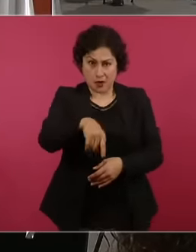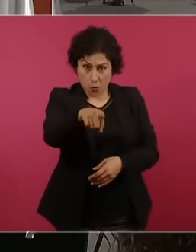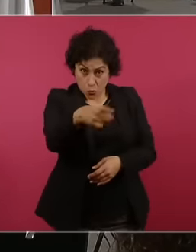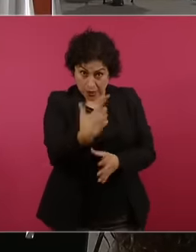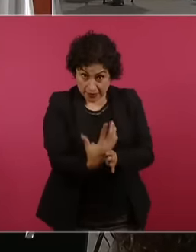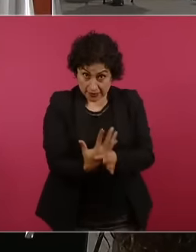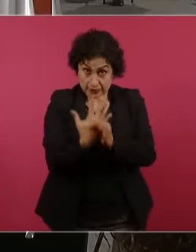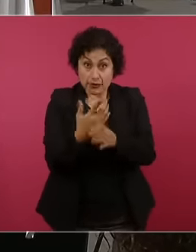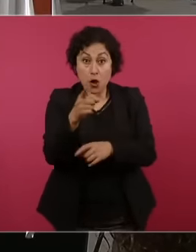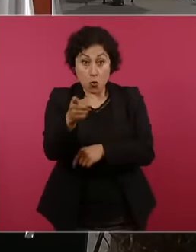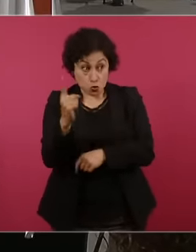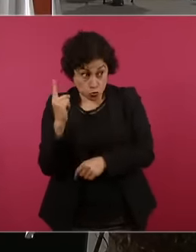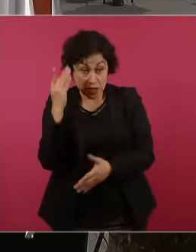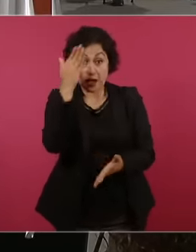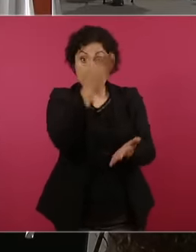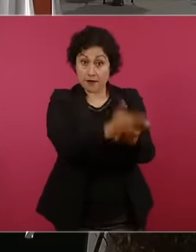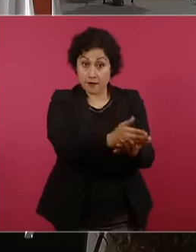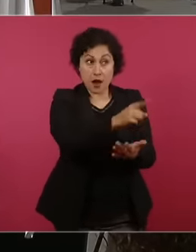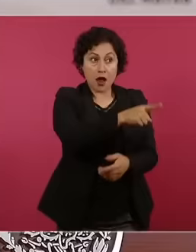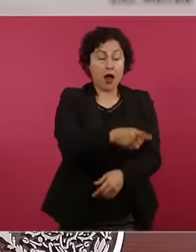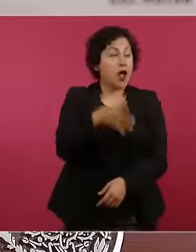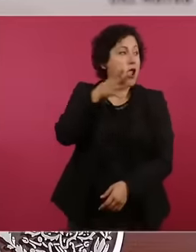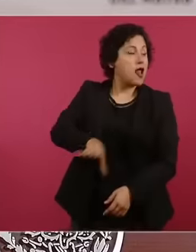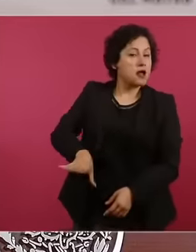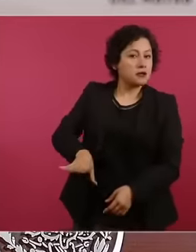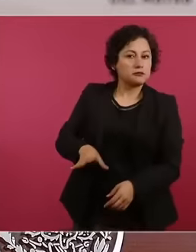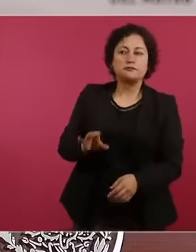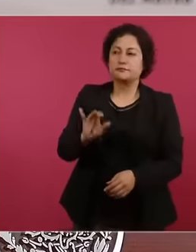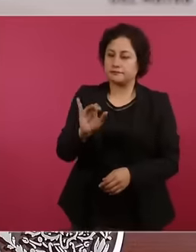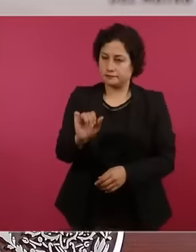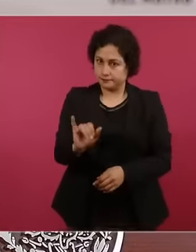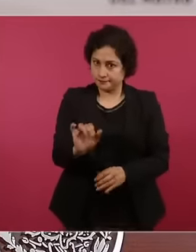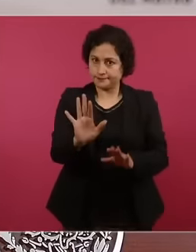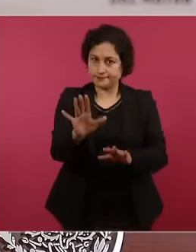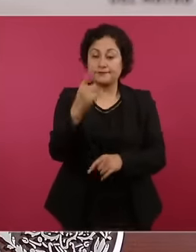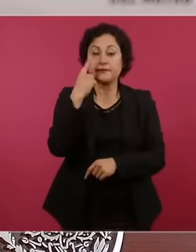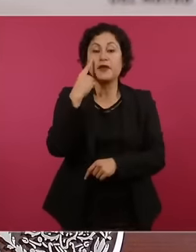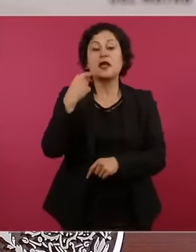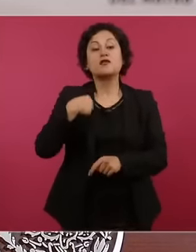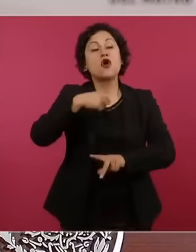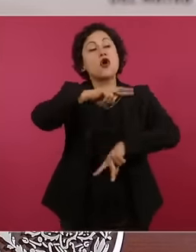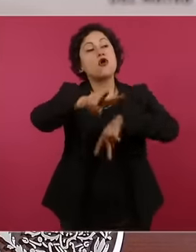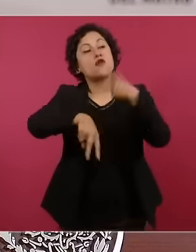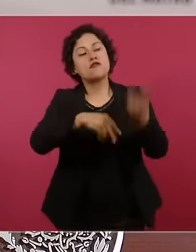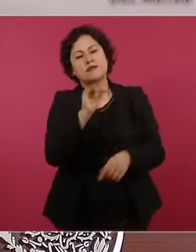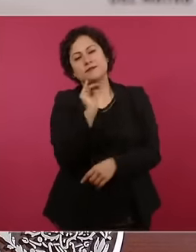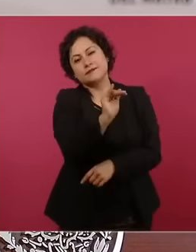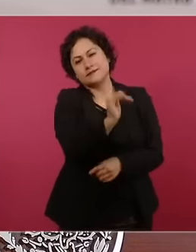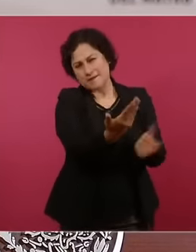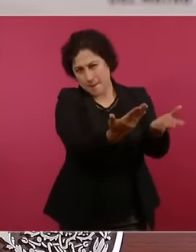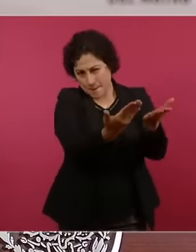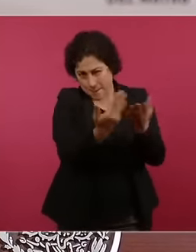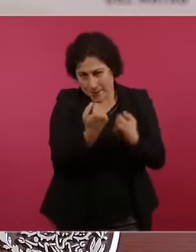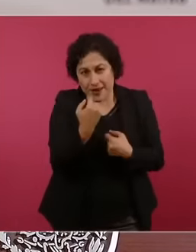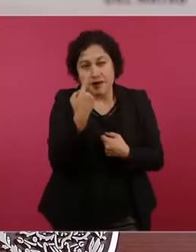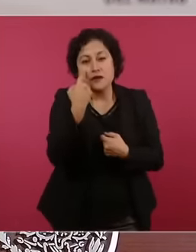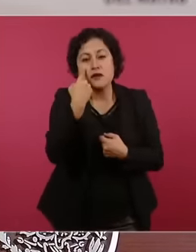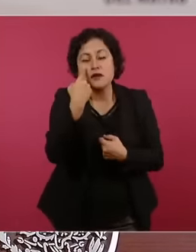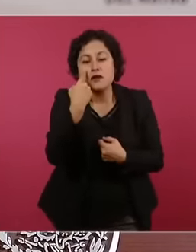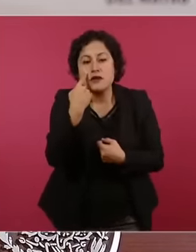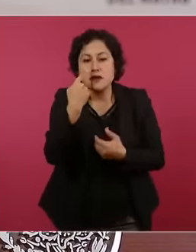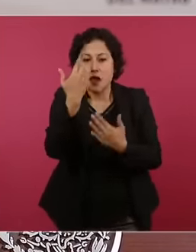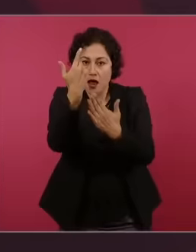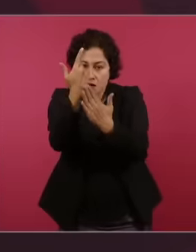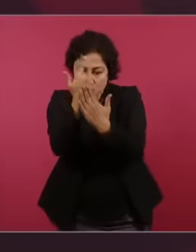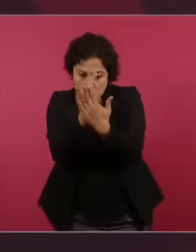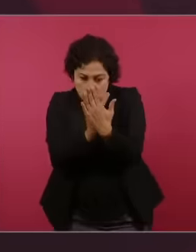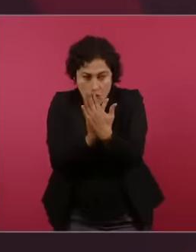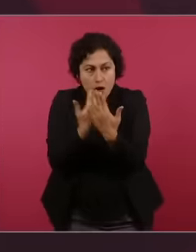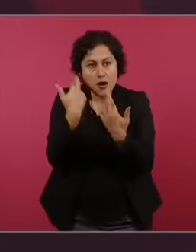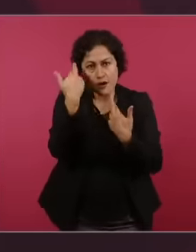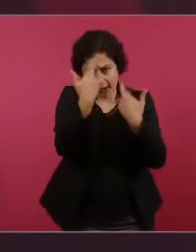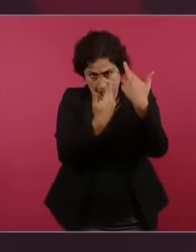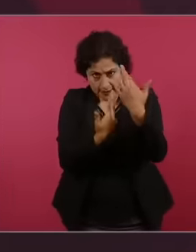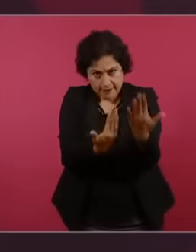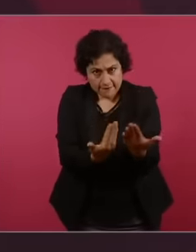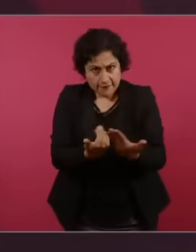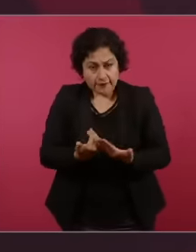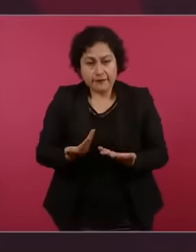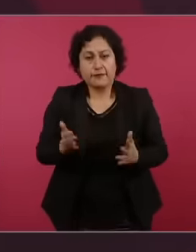for a So what I asked you was, let's see, let's review this, we're talking about